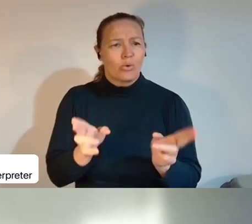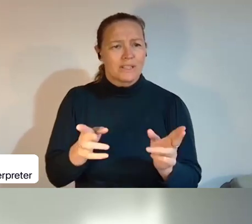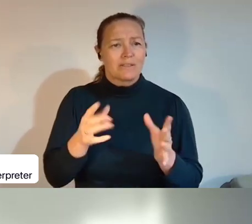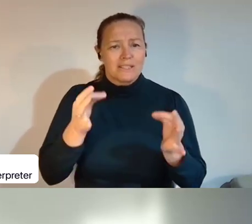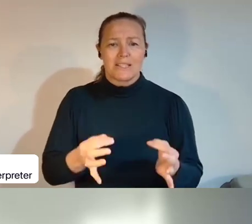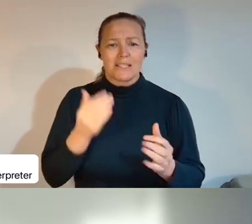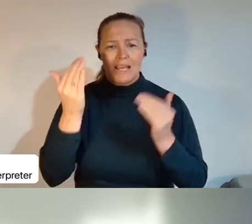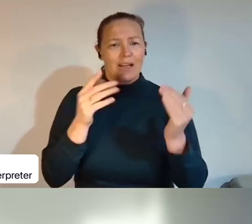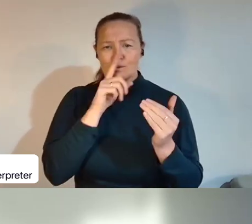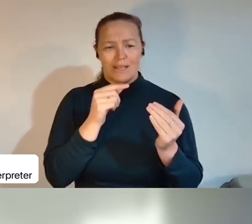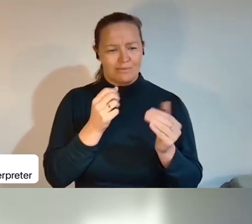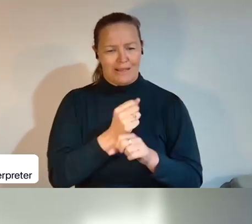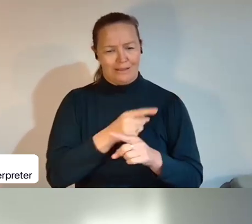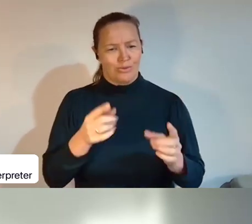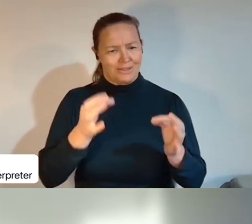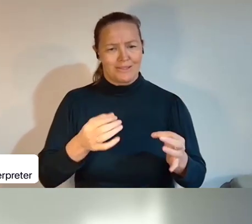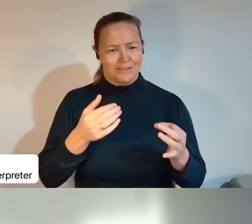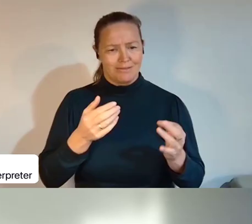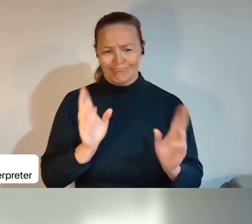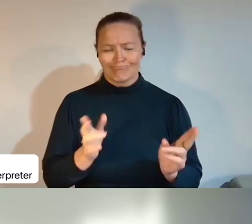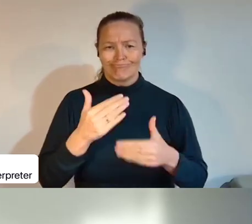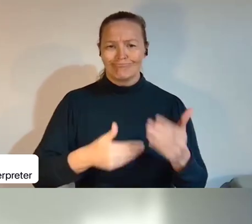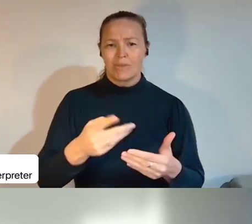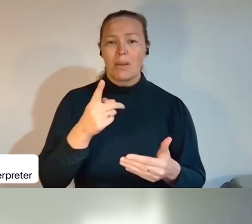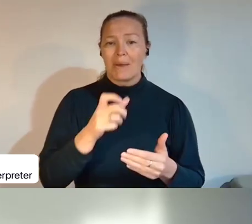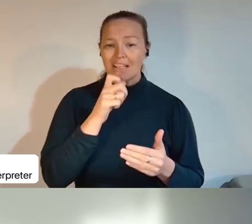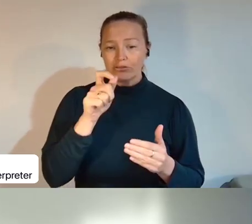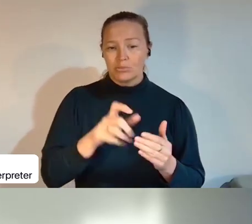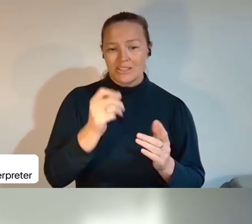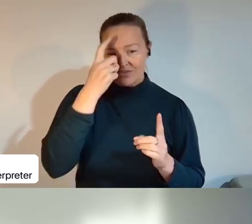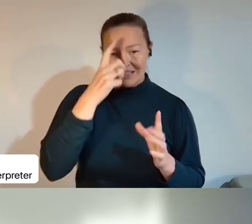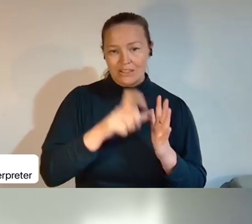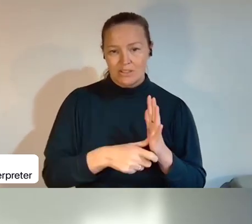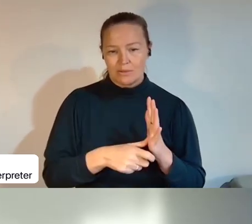day. Yet for many people with intellectual disability, these choices remain controlled